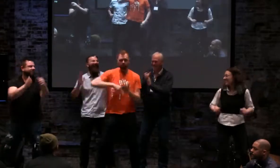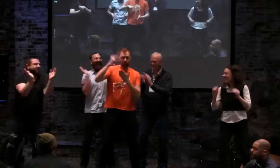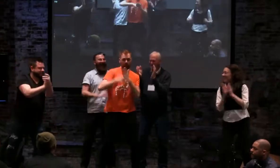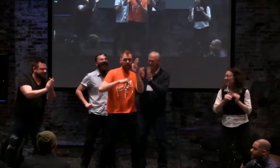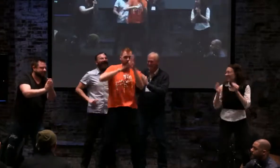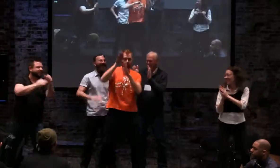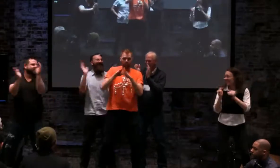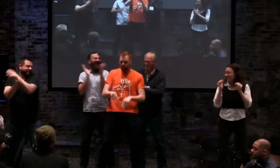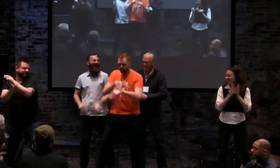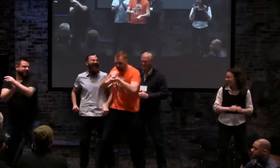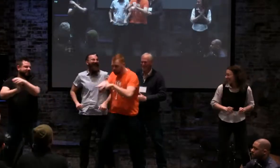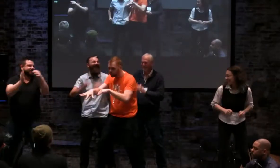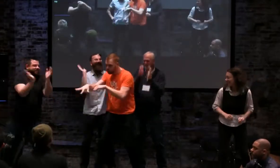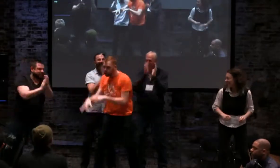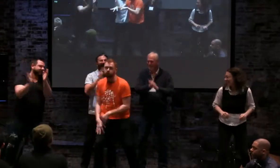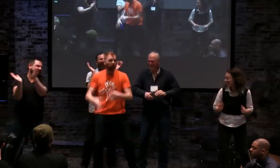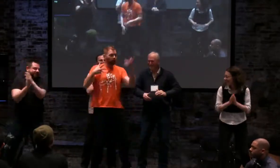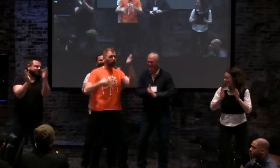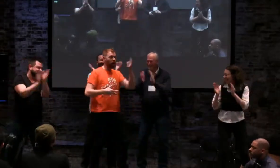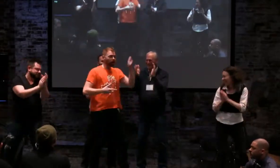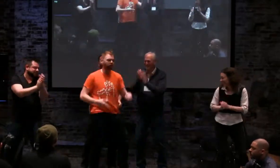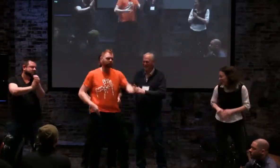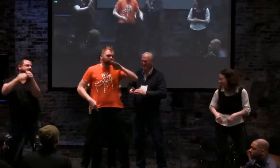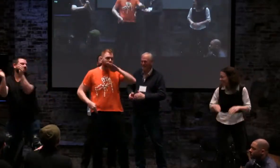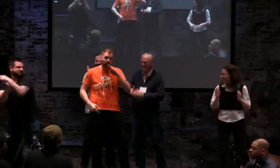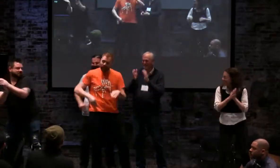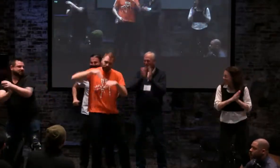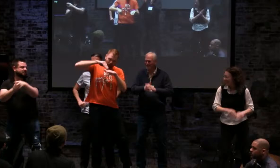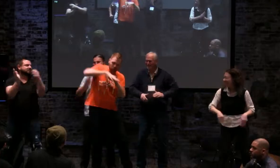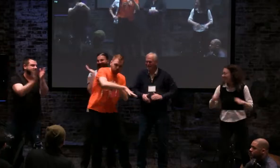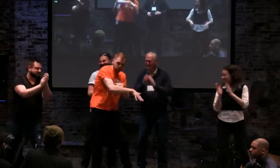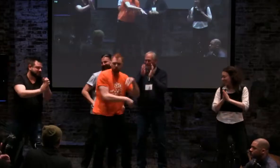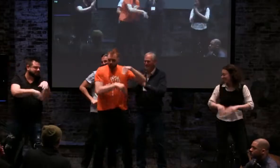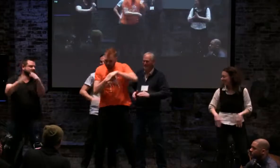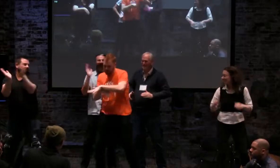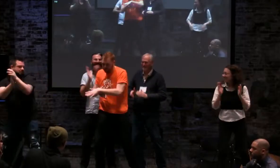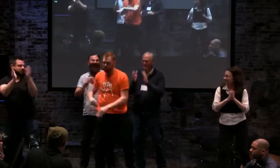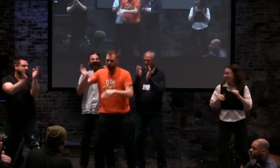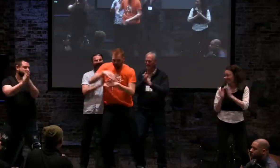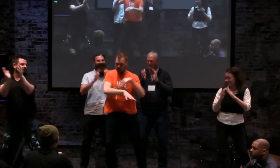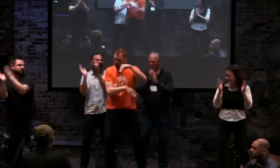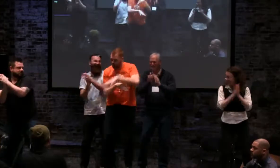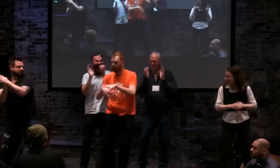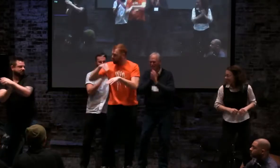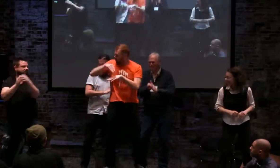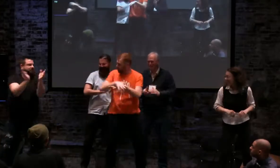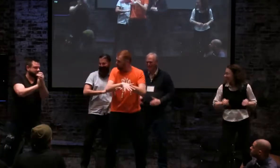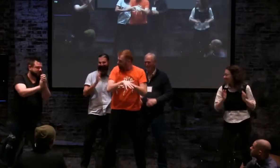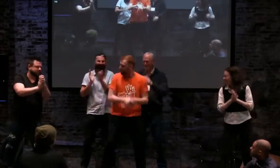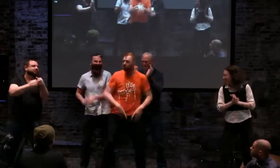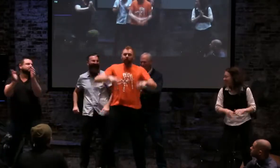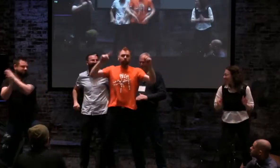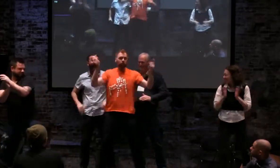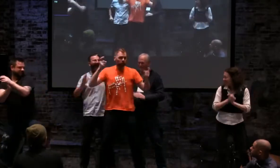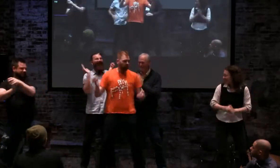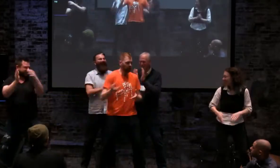VR program development. (clapping) Scholarship development. (clapping)